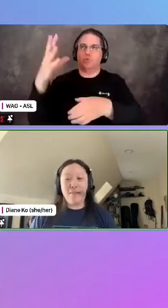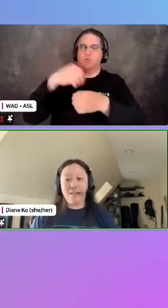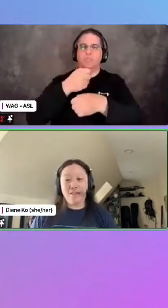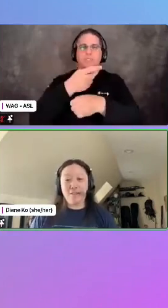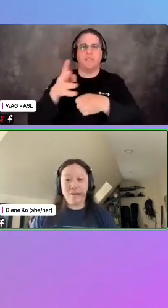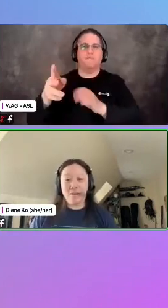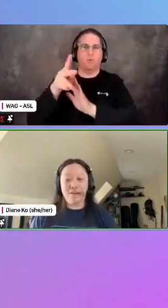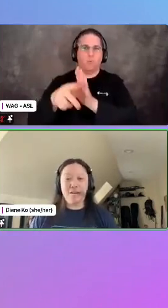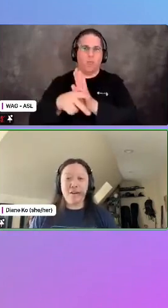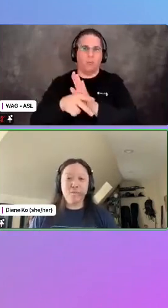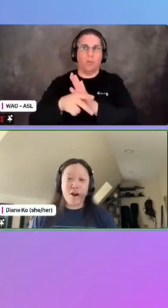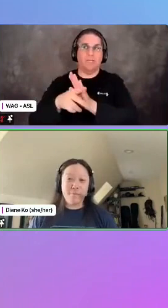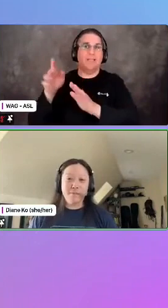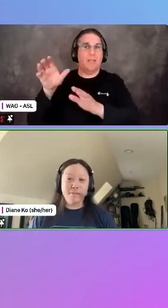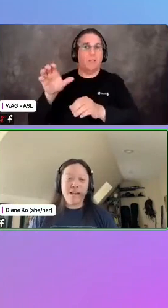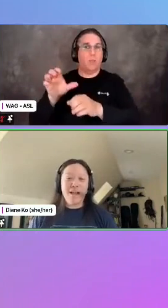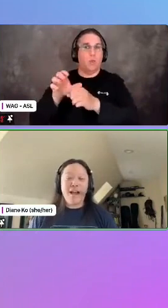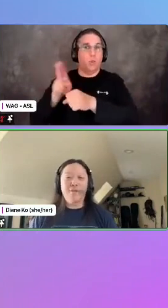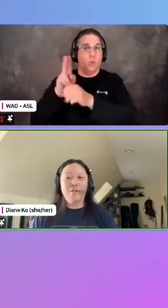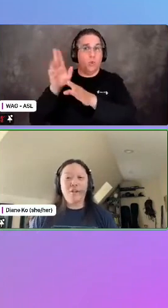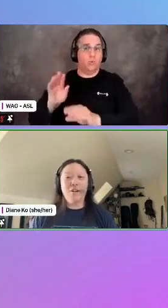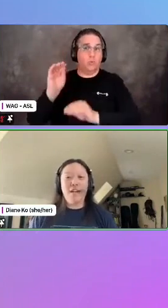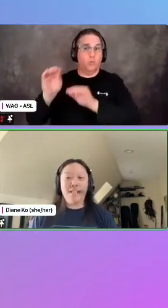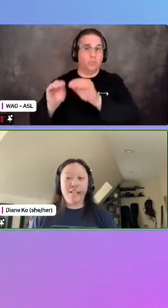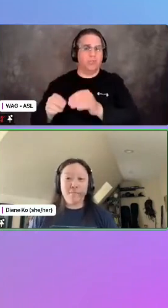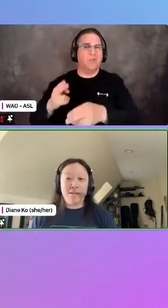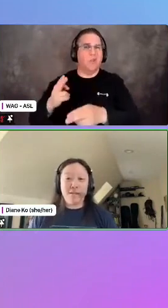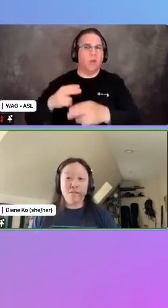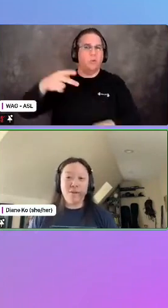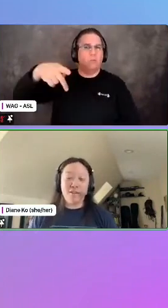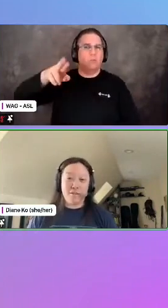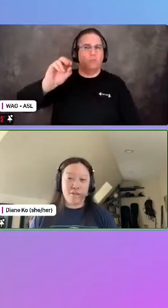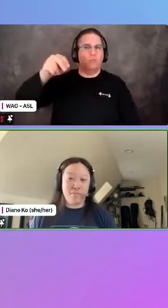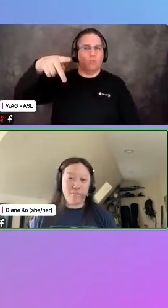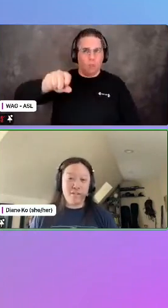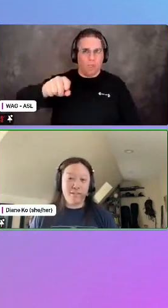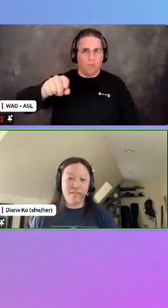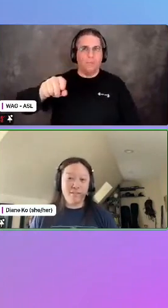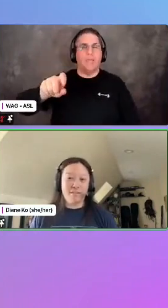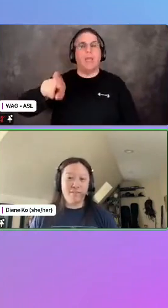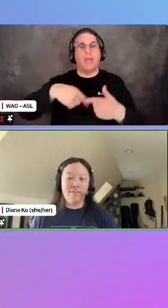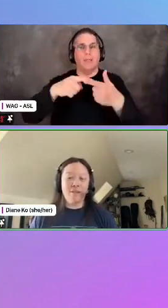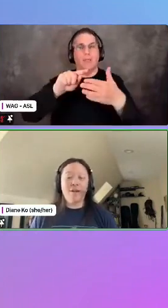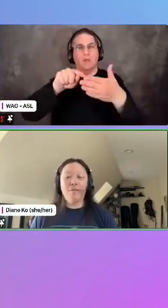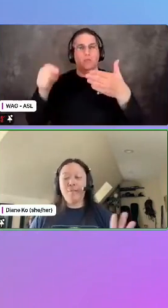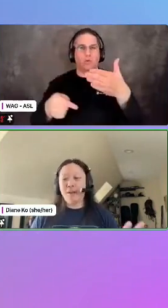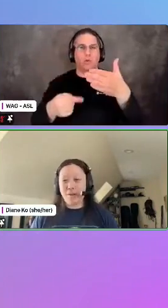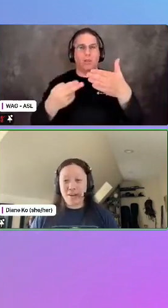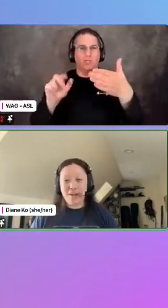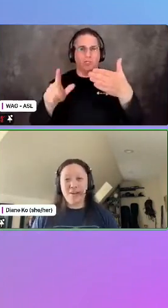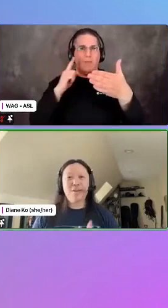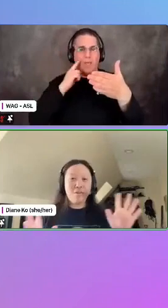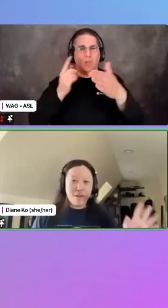that React makes building an accessibility easier or harder. And how to take advantage of